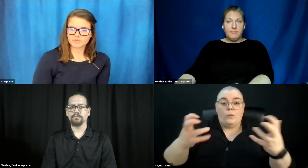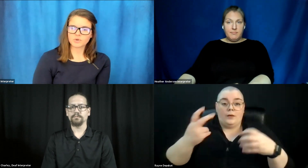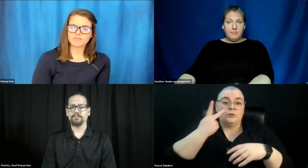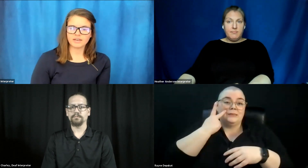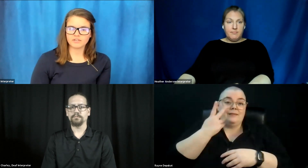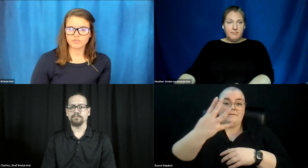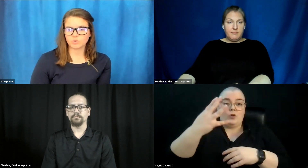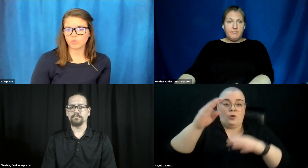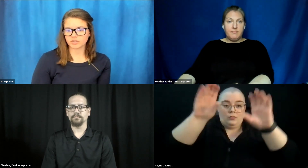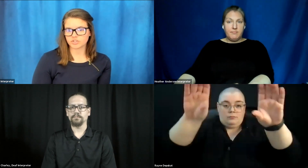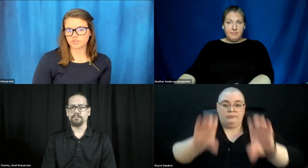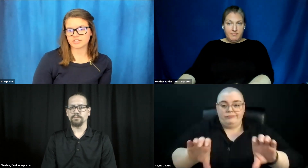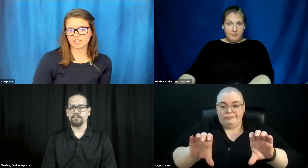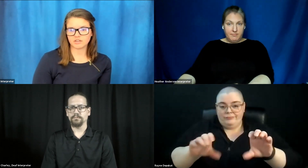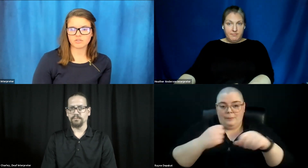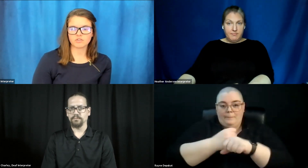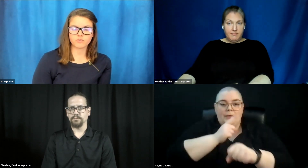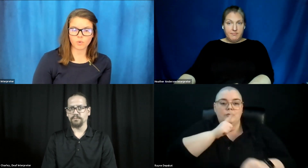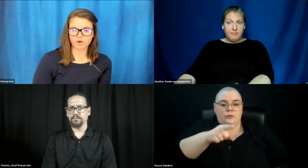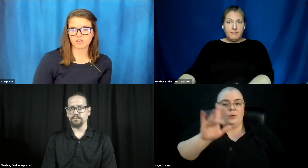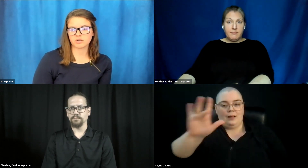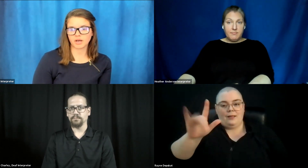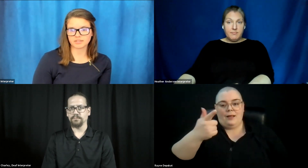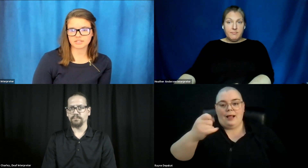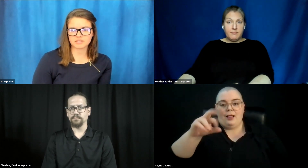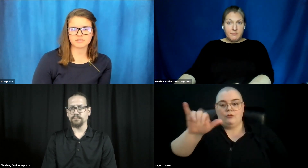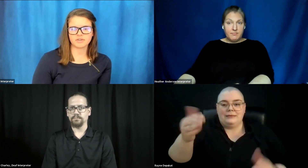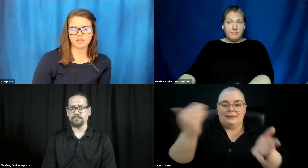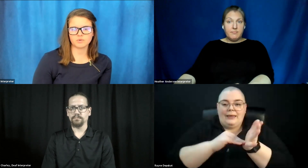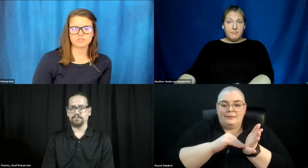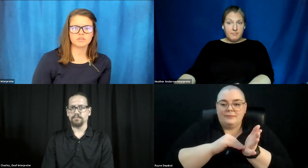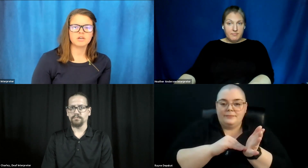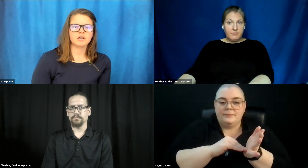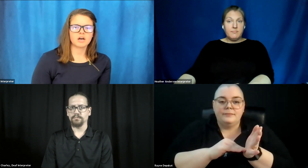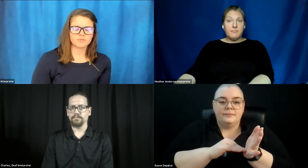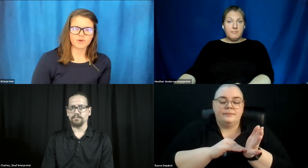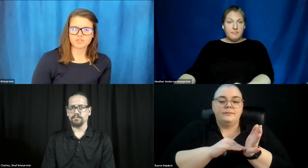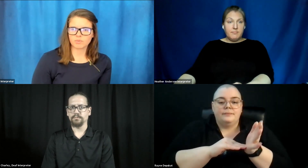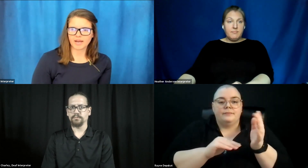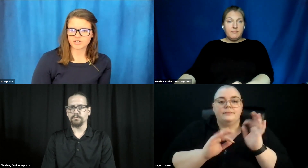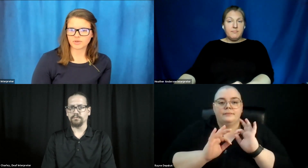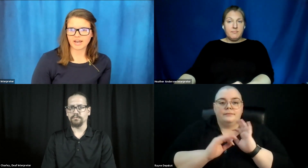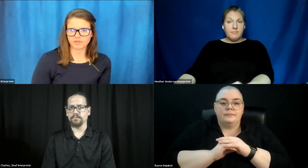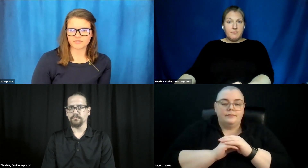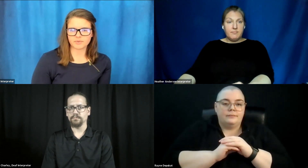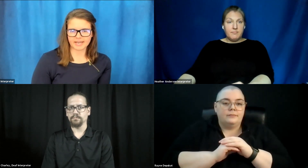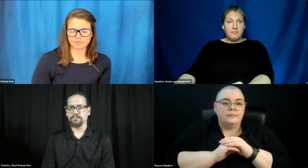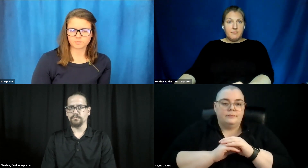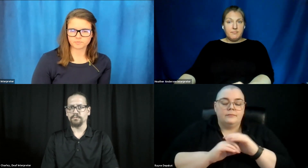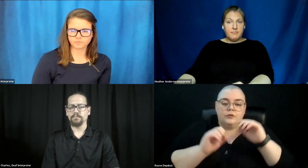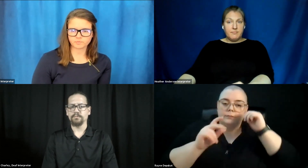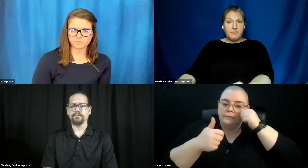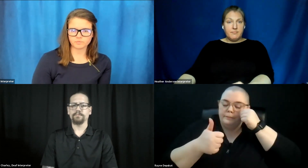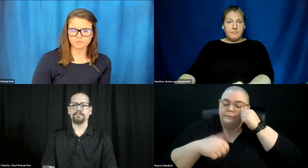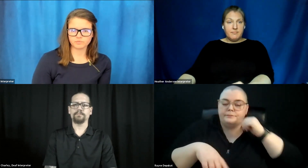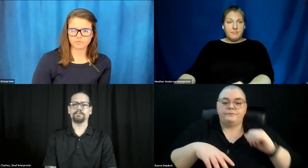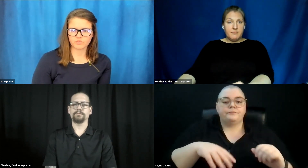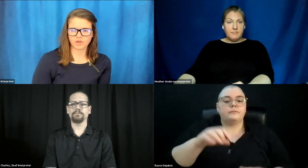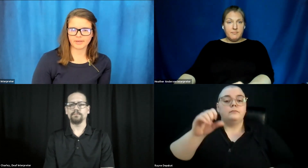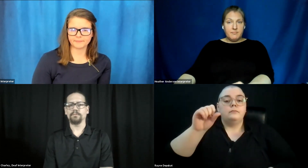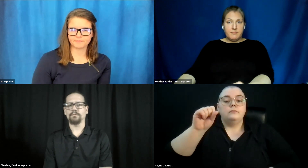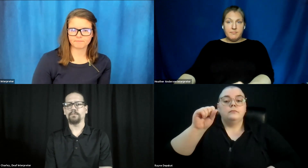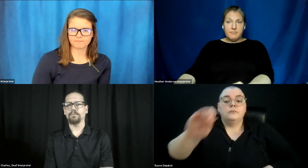Okay, so if any of you want to see the four boxes, videos, You have to go back to a gallery view again.